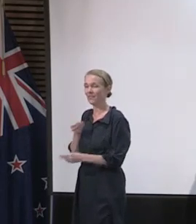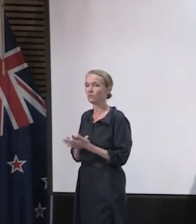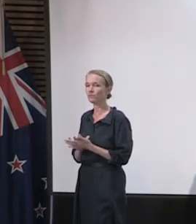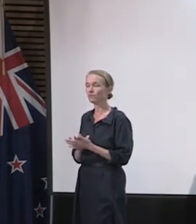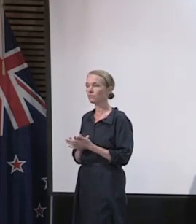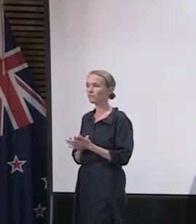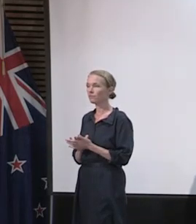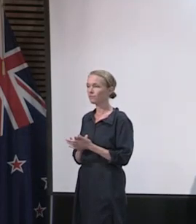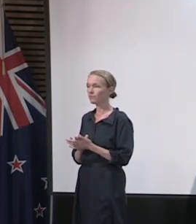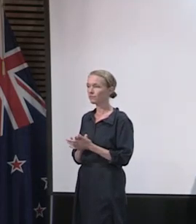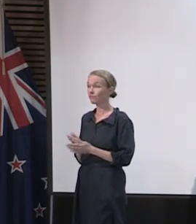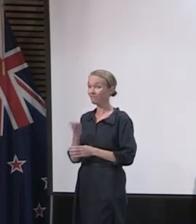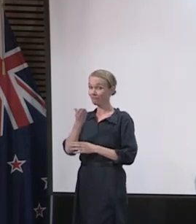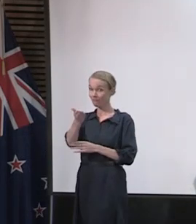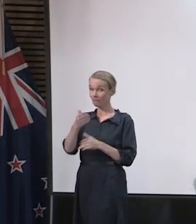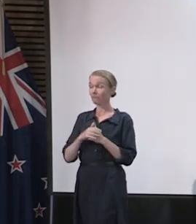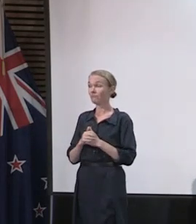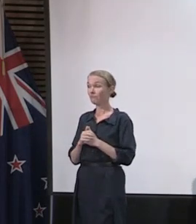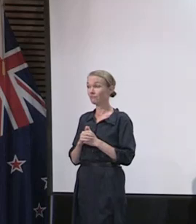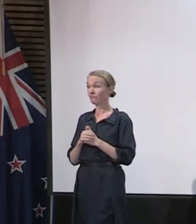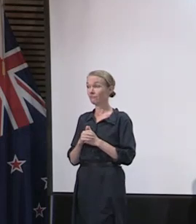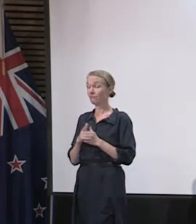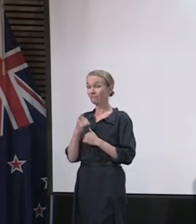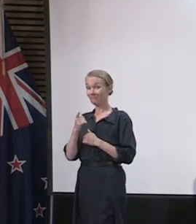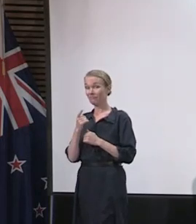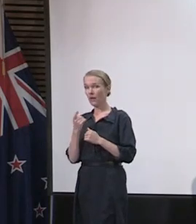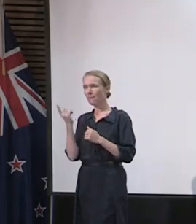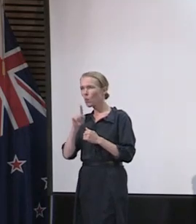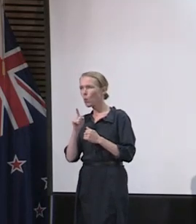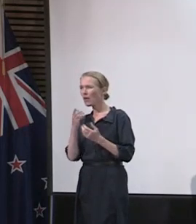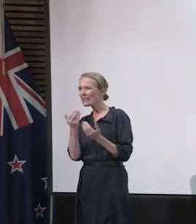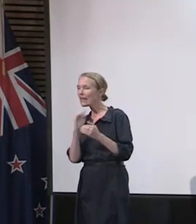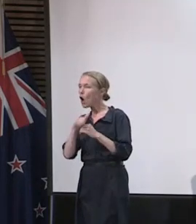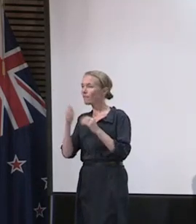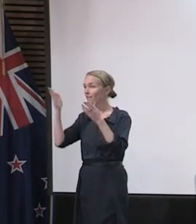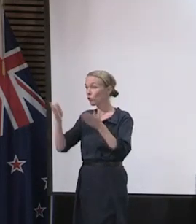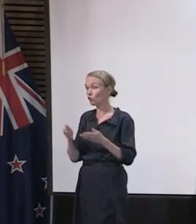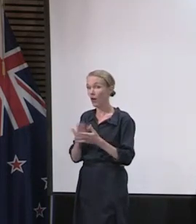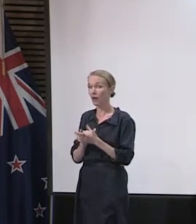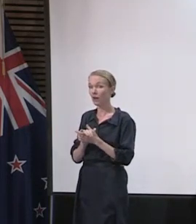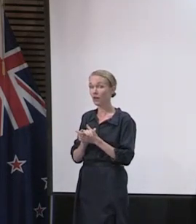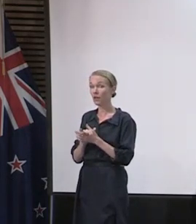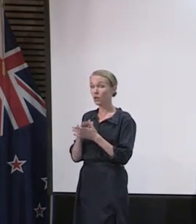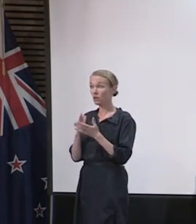alert level 2. Back on funerals